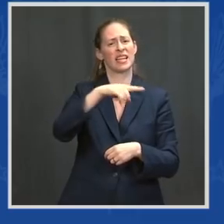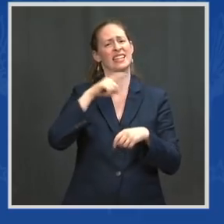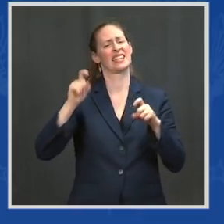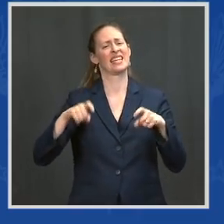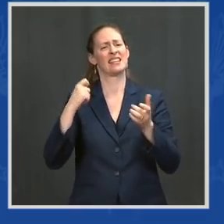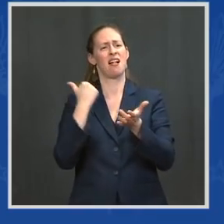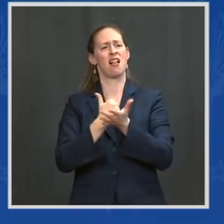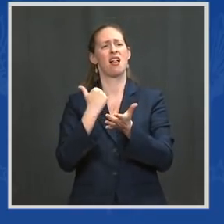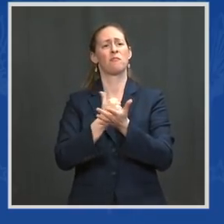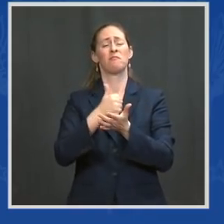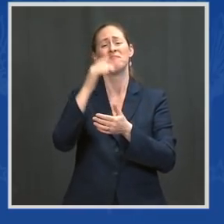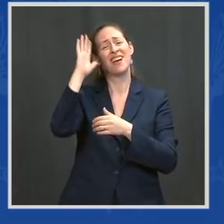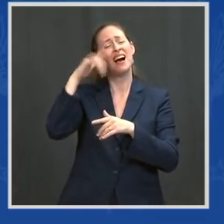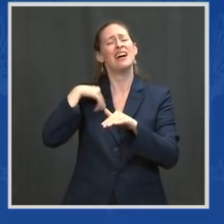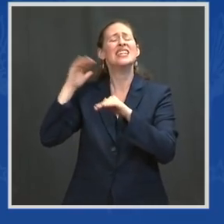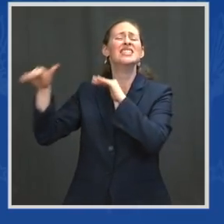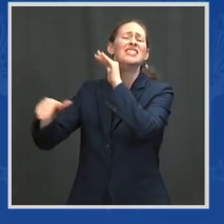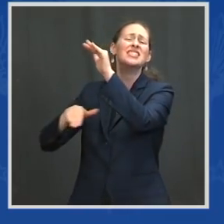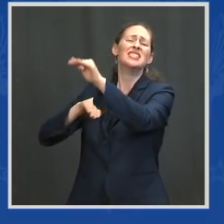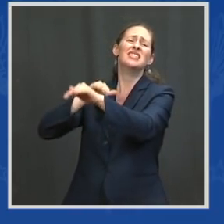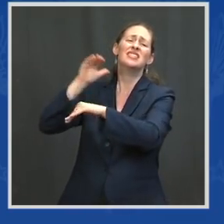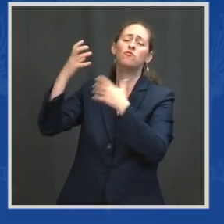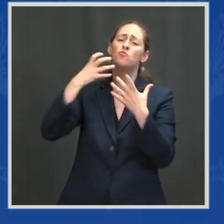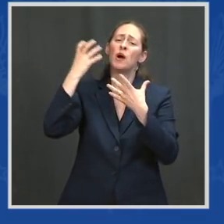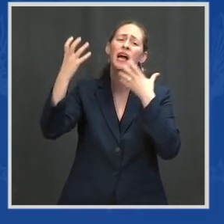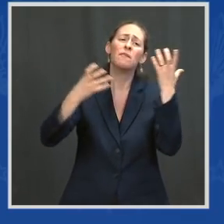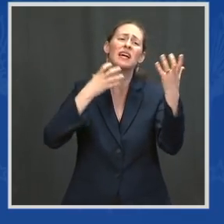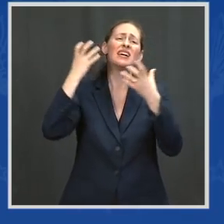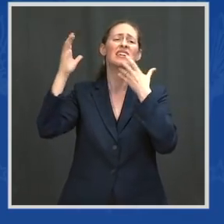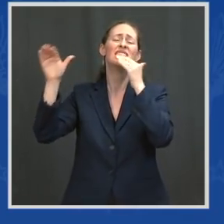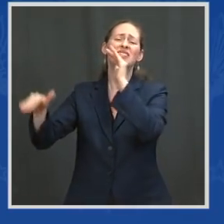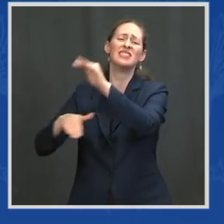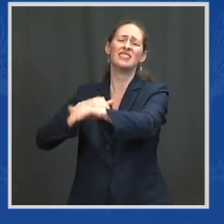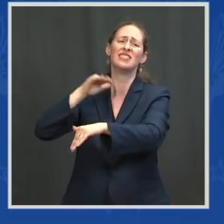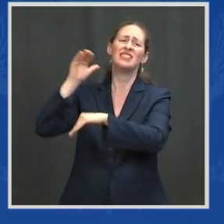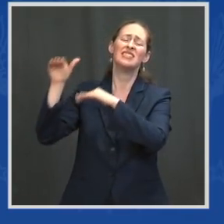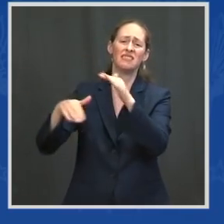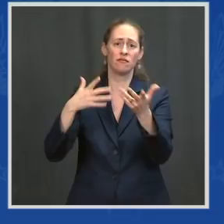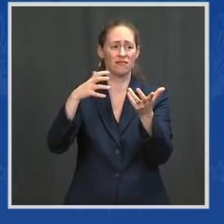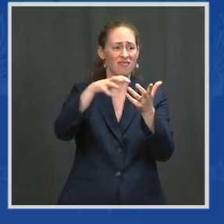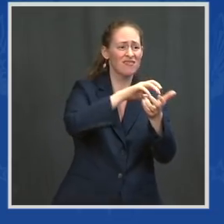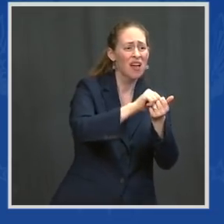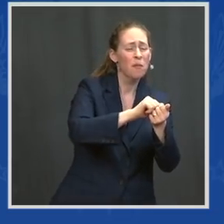Every day that goes by without disaster relief and without infrastructure investments